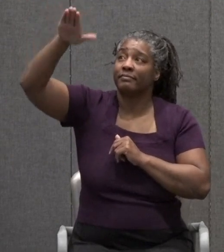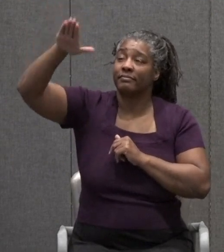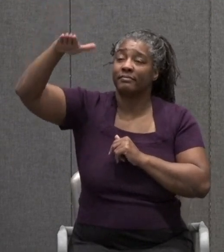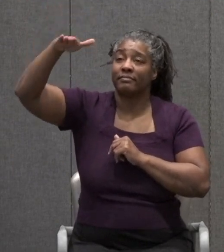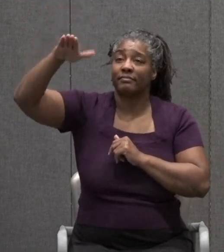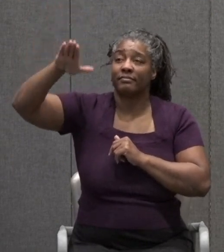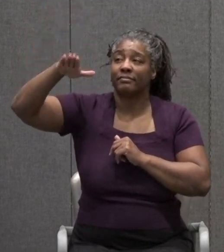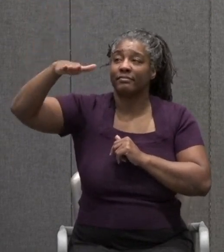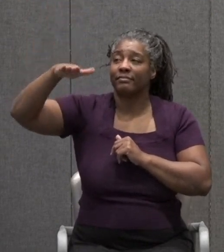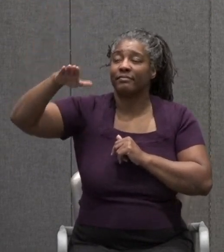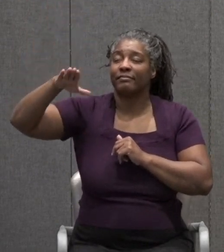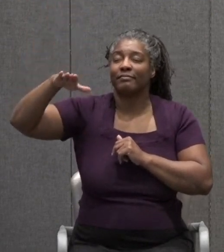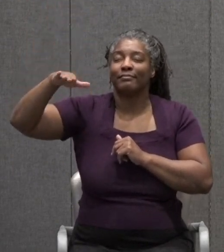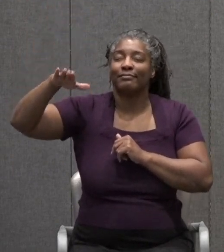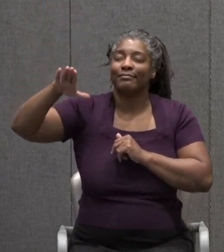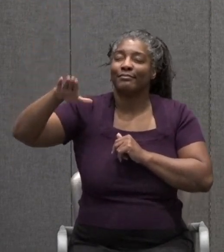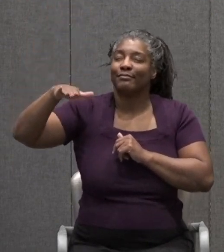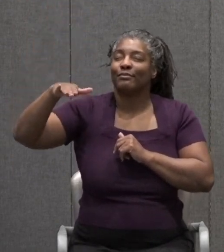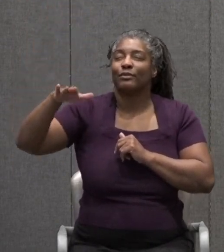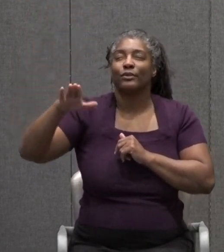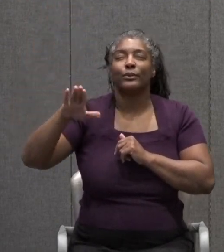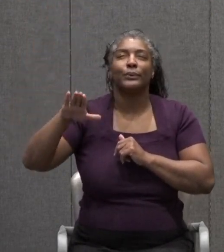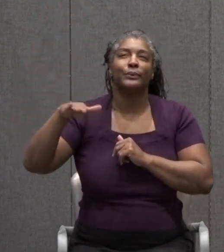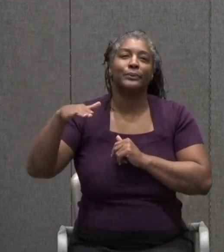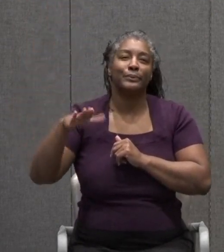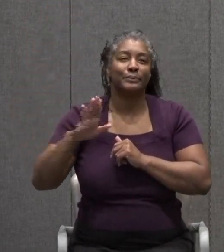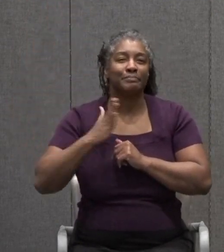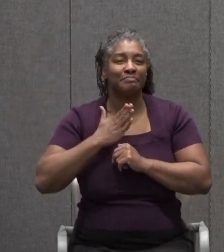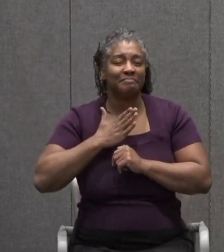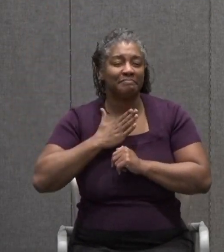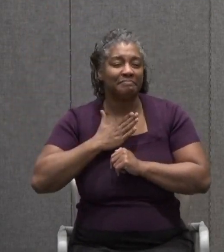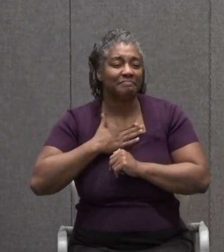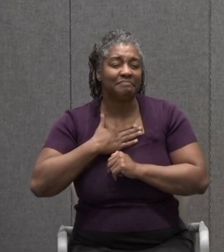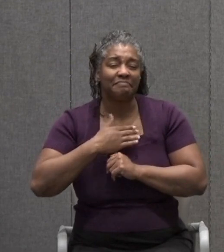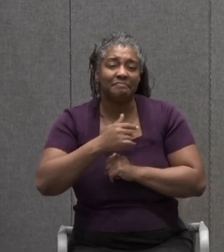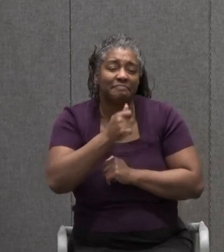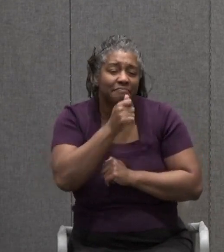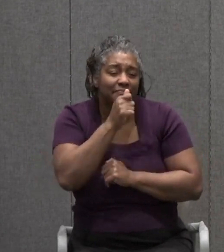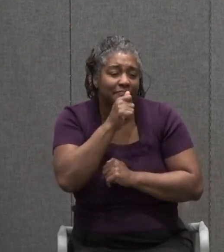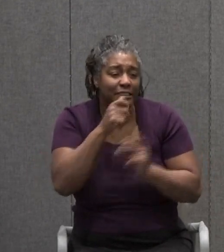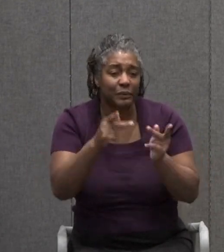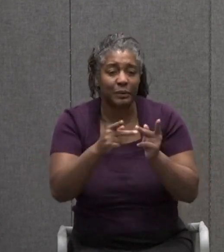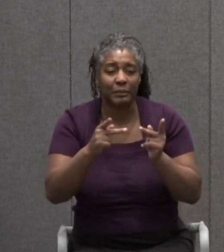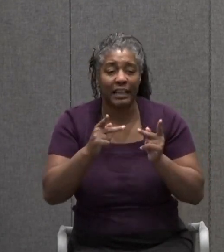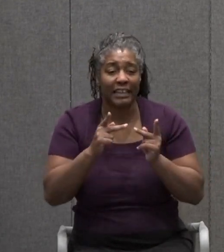a good time and your secret garden and you remember what everything looks like here.